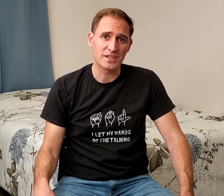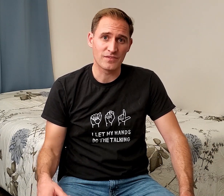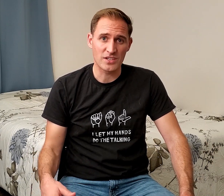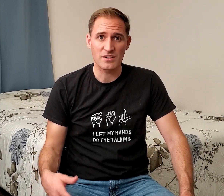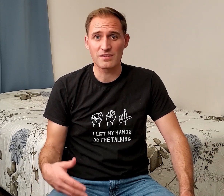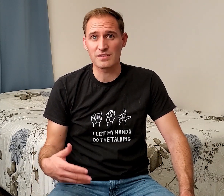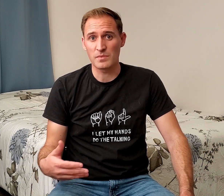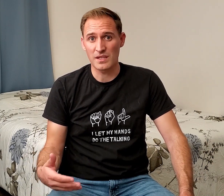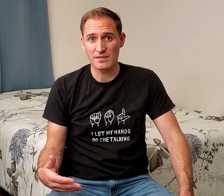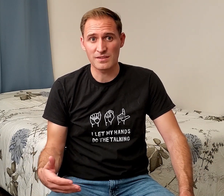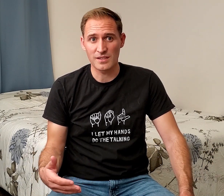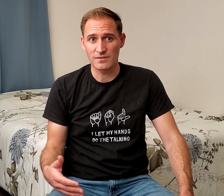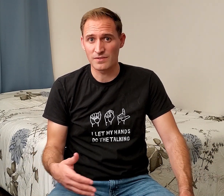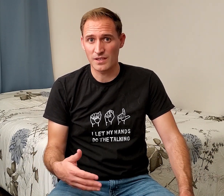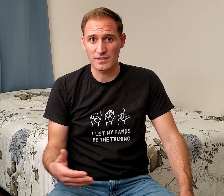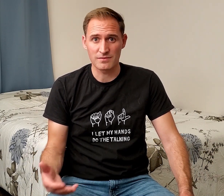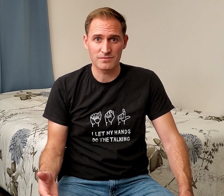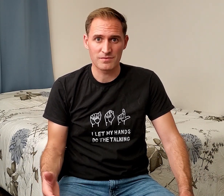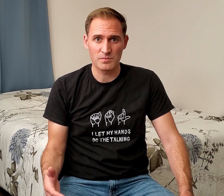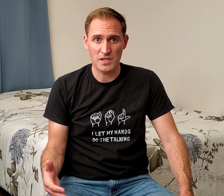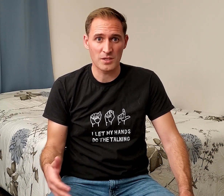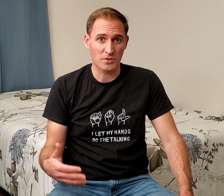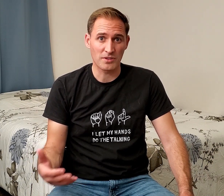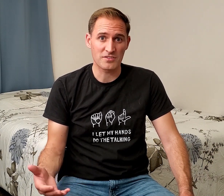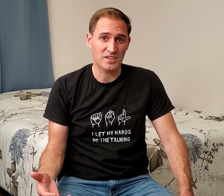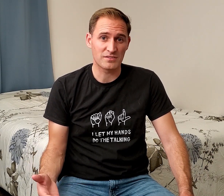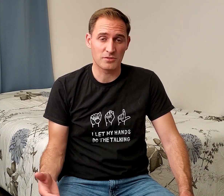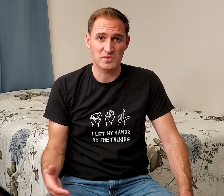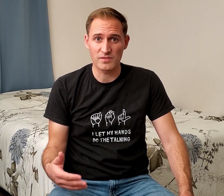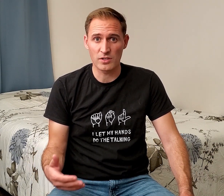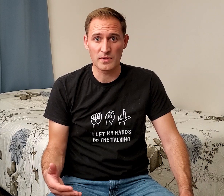conventions and meetings of medium or large sized groups have all been